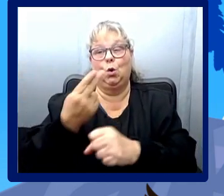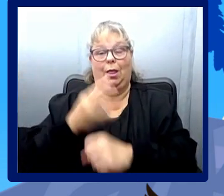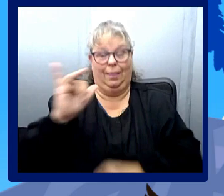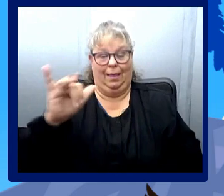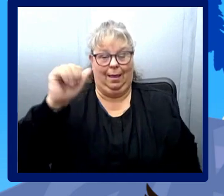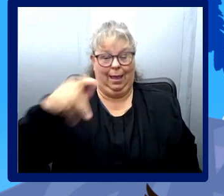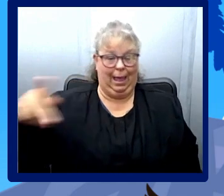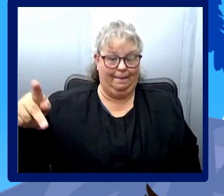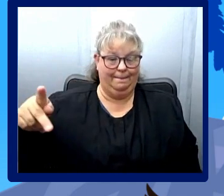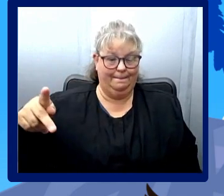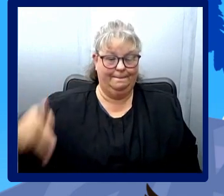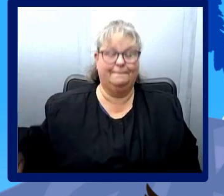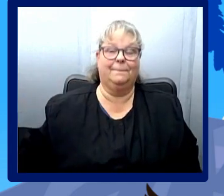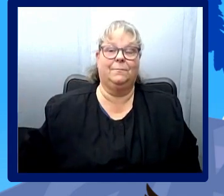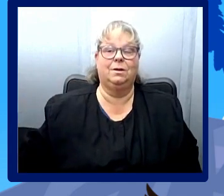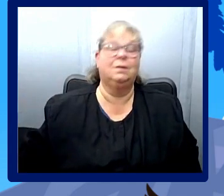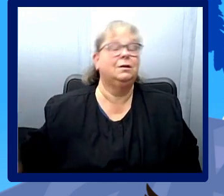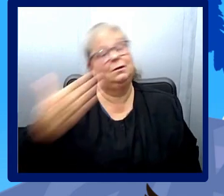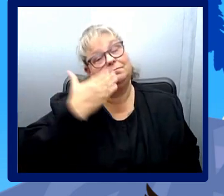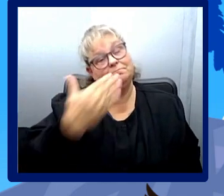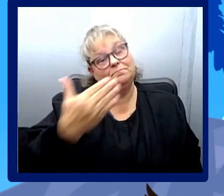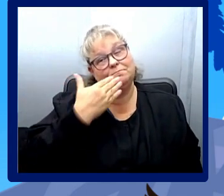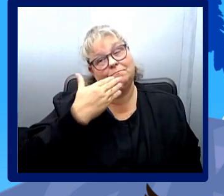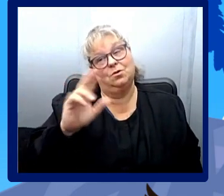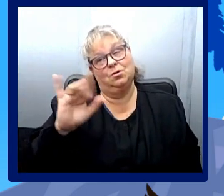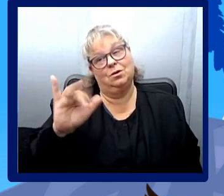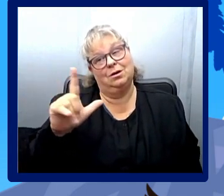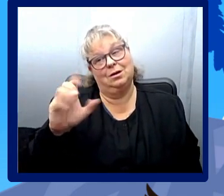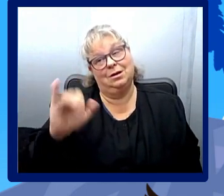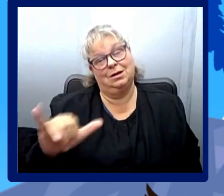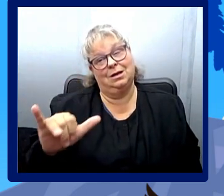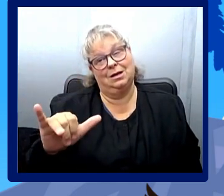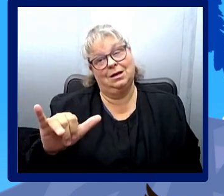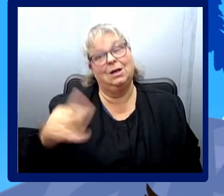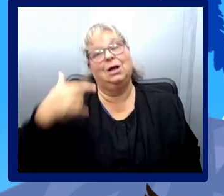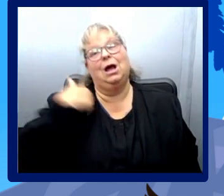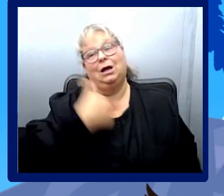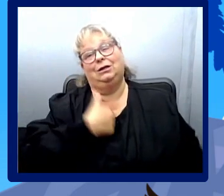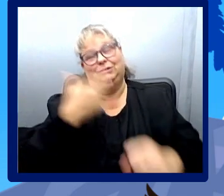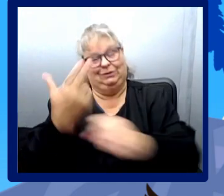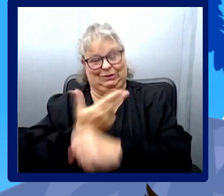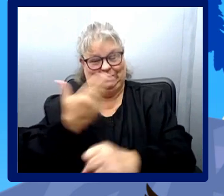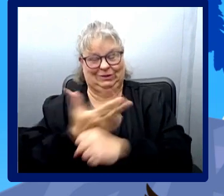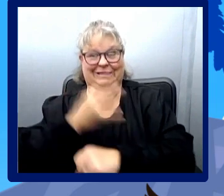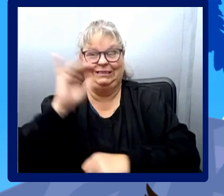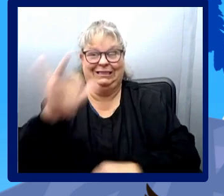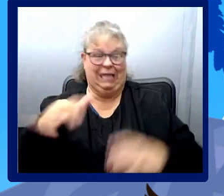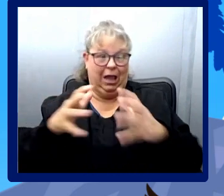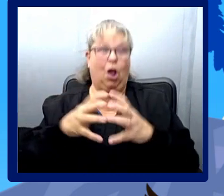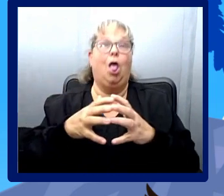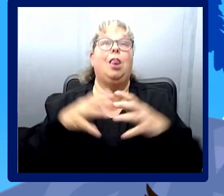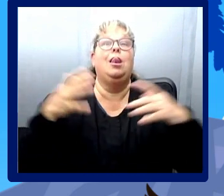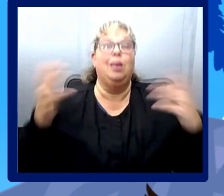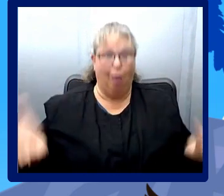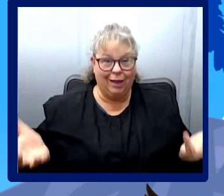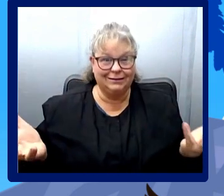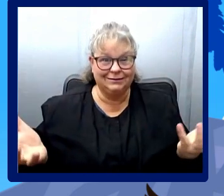Thanks Riley, we did indeed use this app a lot when we wanted to welcome and onboard new students